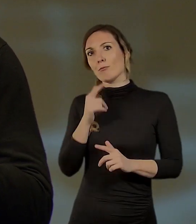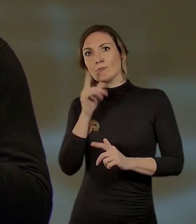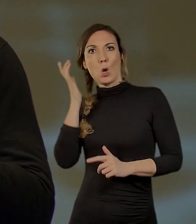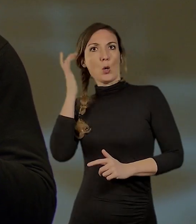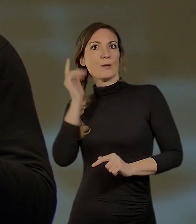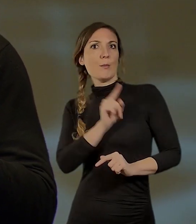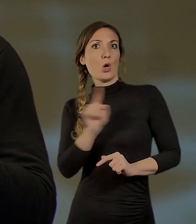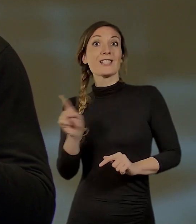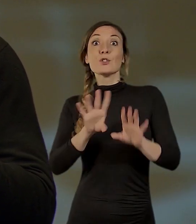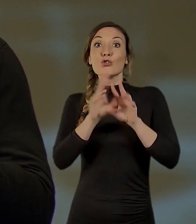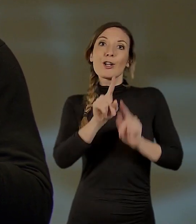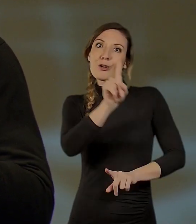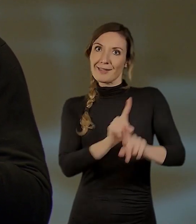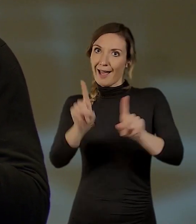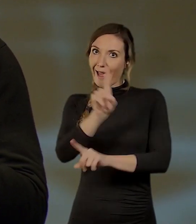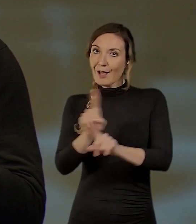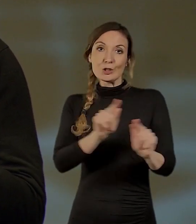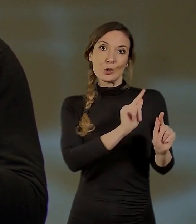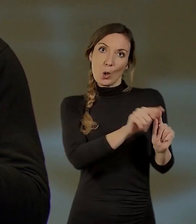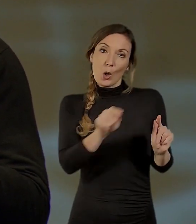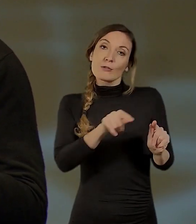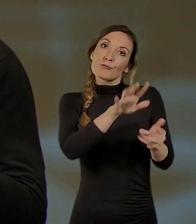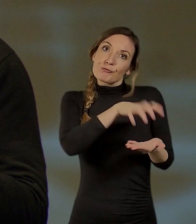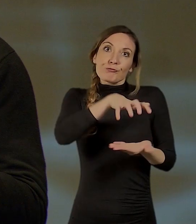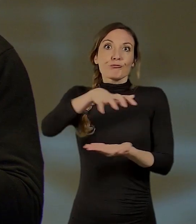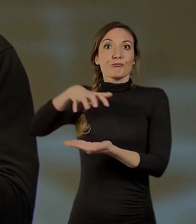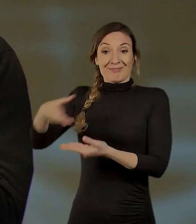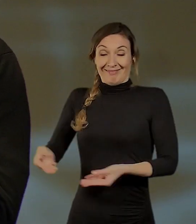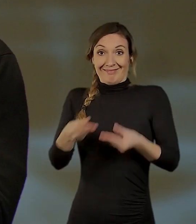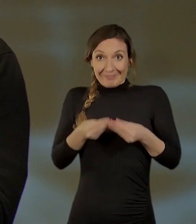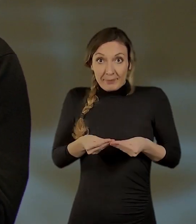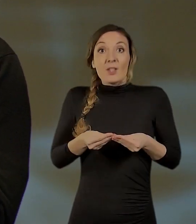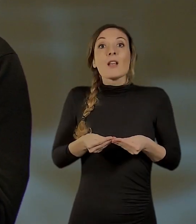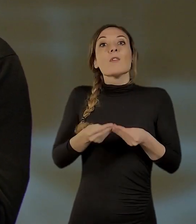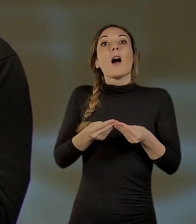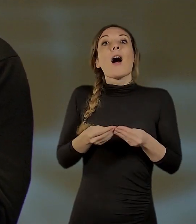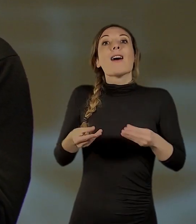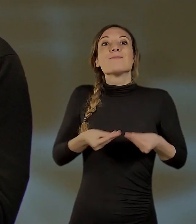And so I have to praise my colleagues from Brno, who were then declared the winners,